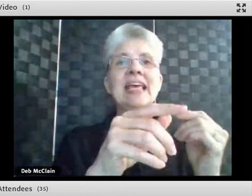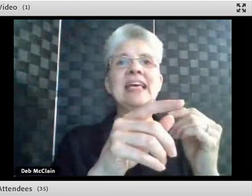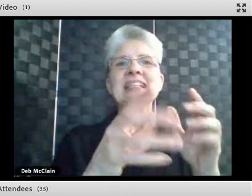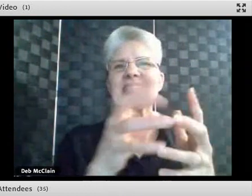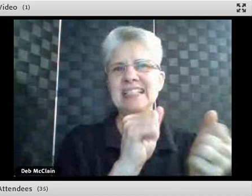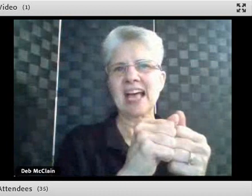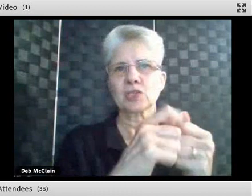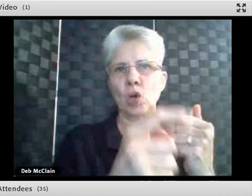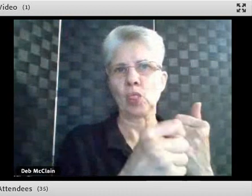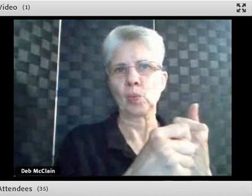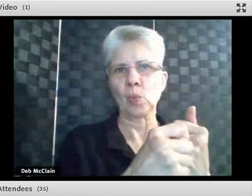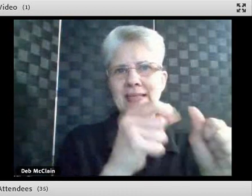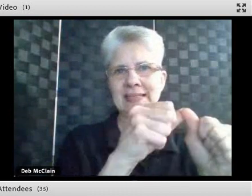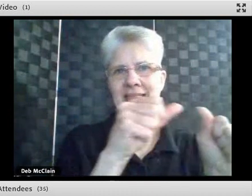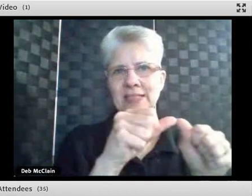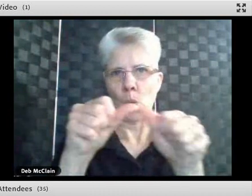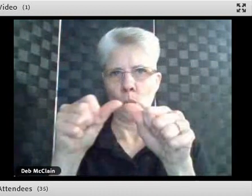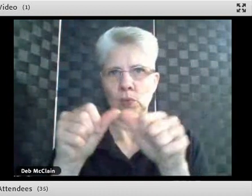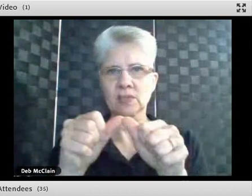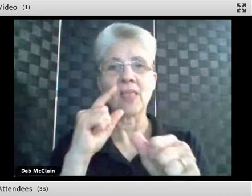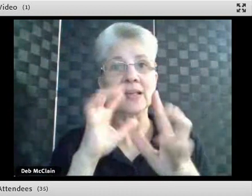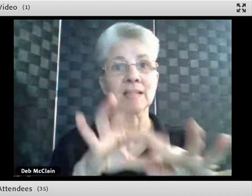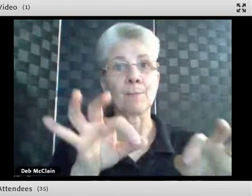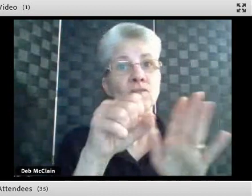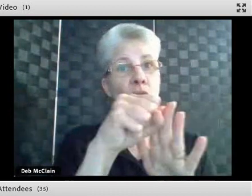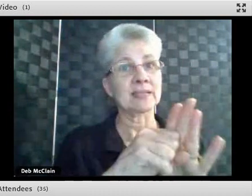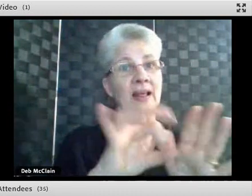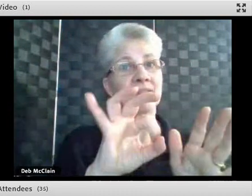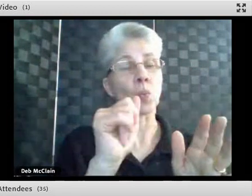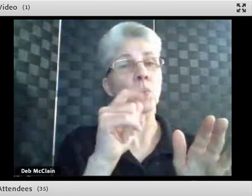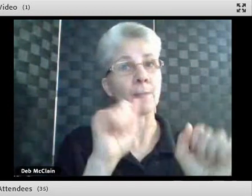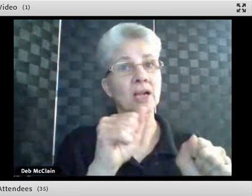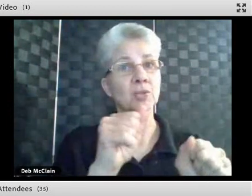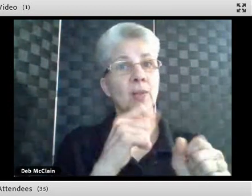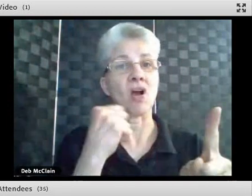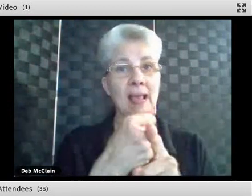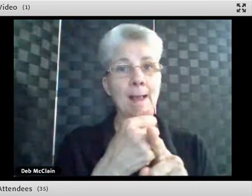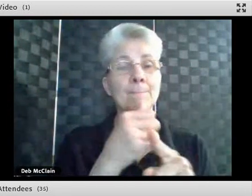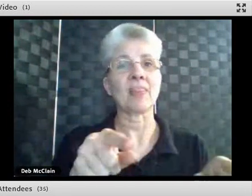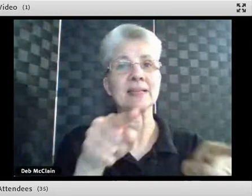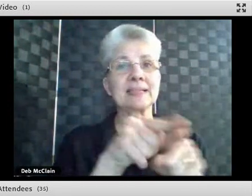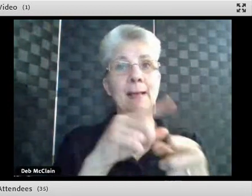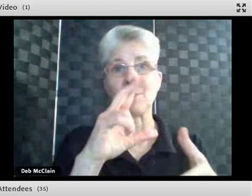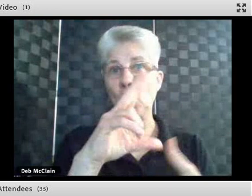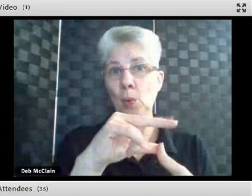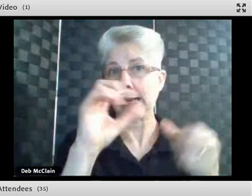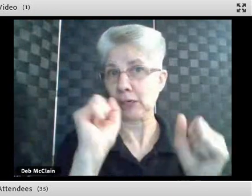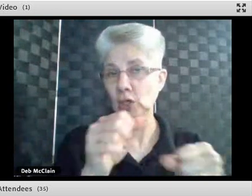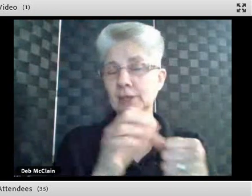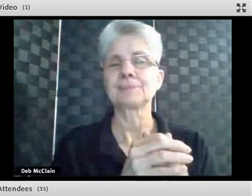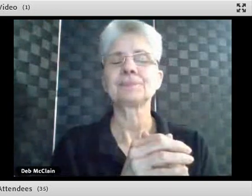which is very important for the state of Florida where we could potentially all get hit by the same hurricane.